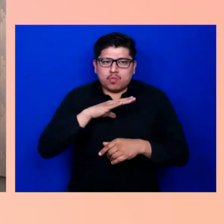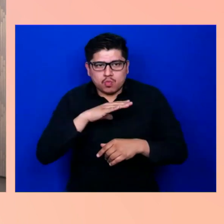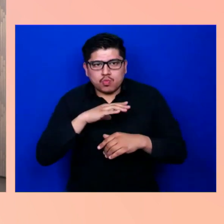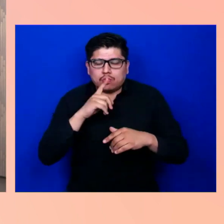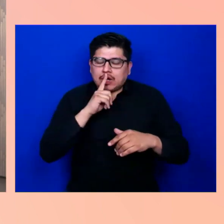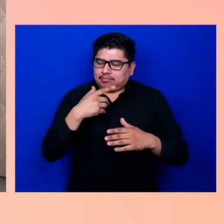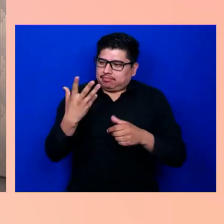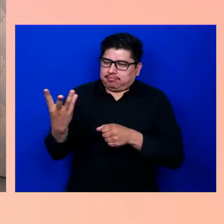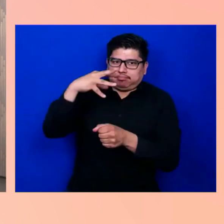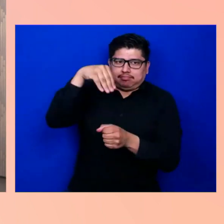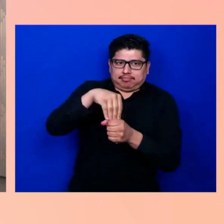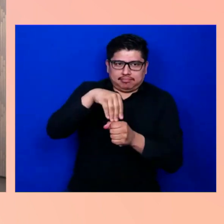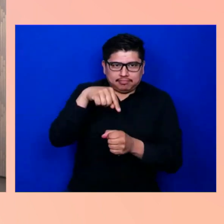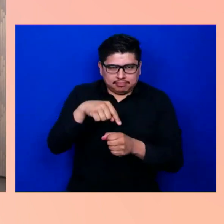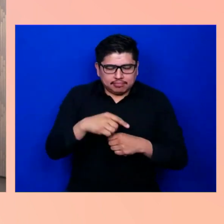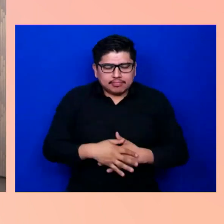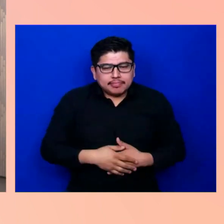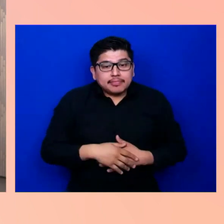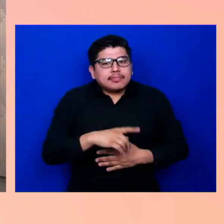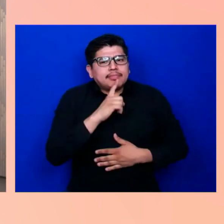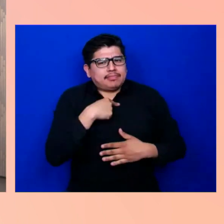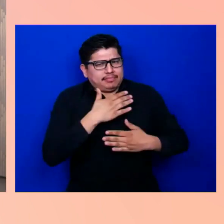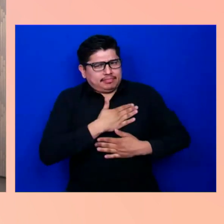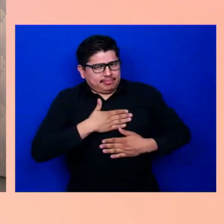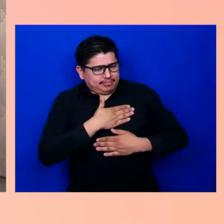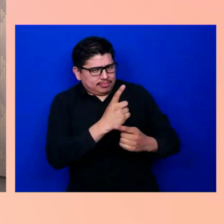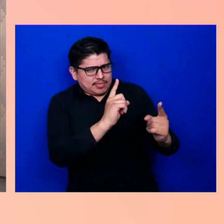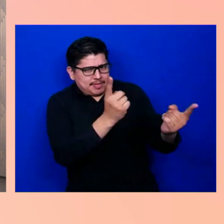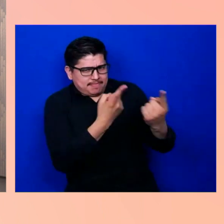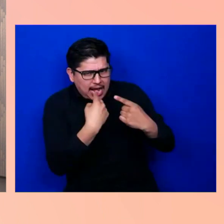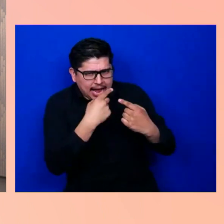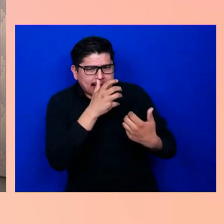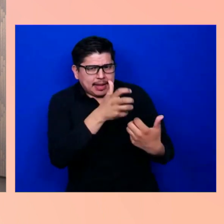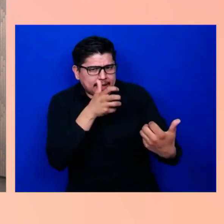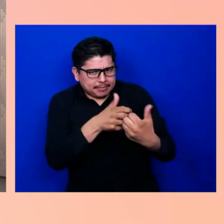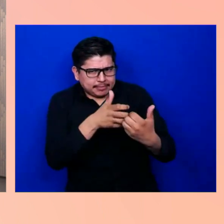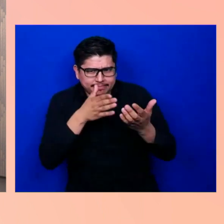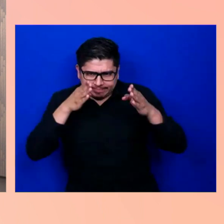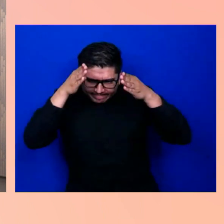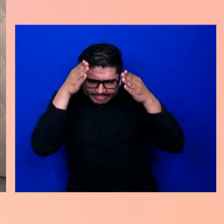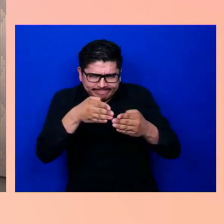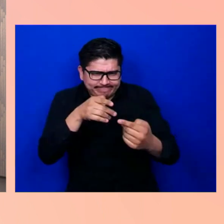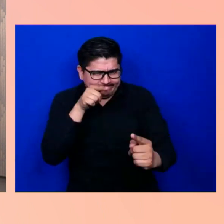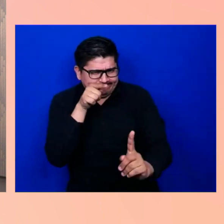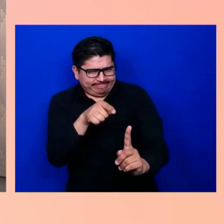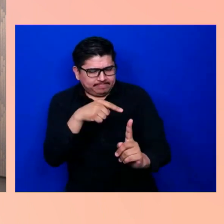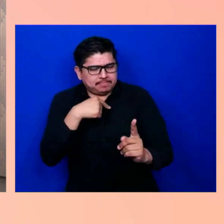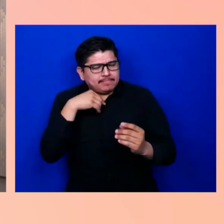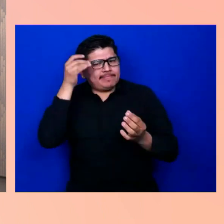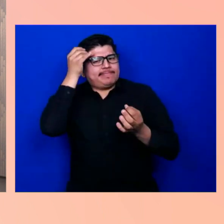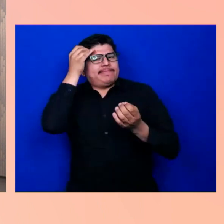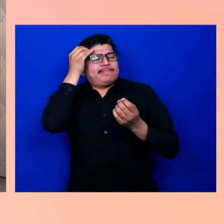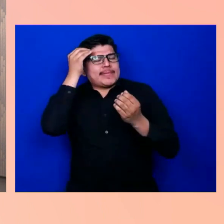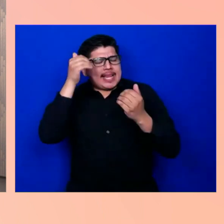the accommodations front-and-center really resonates with me as we think about how do you create the culture that will not only